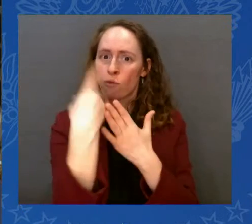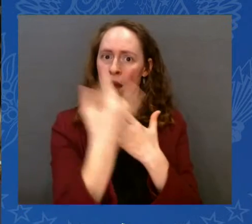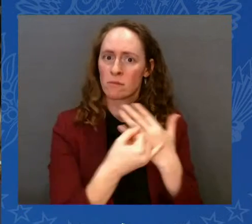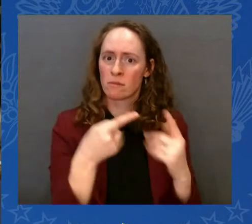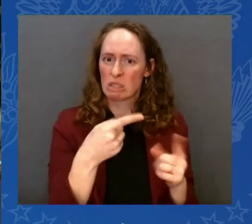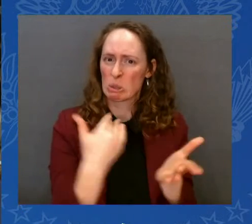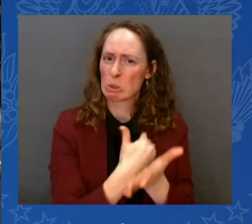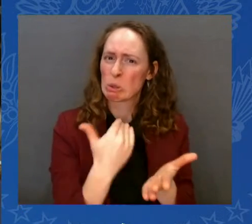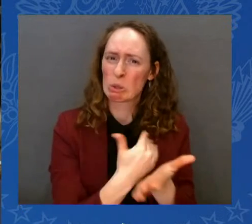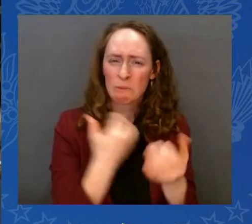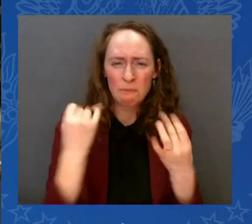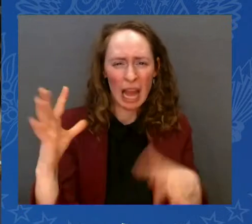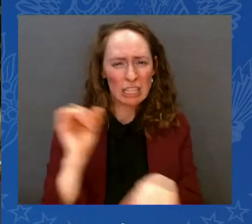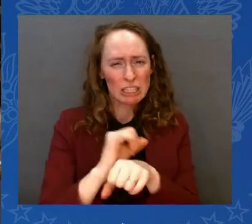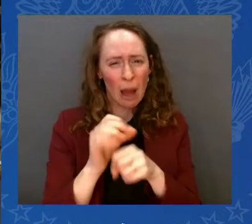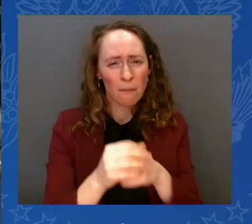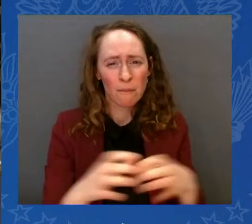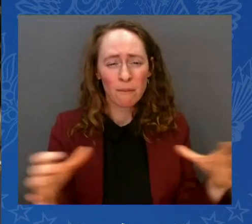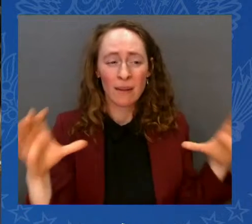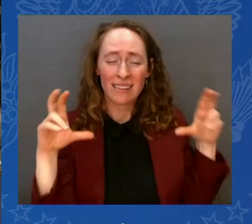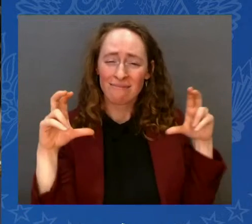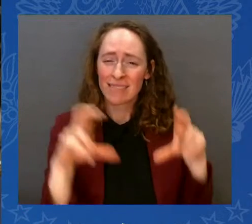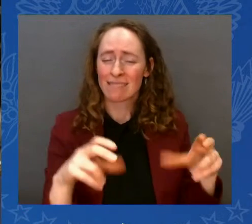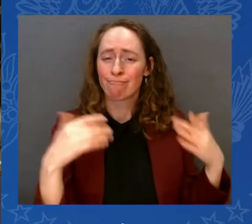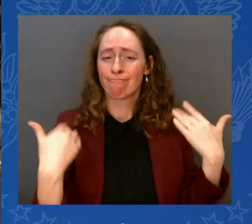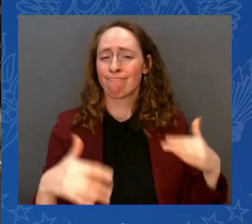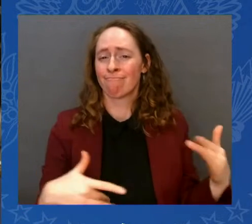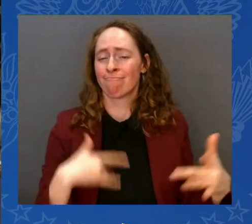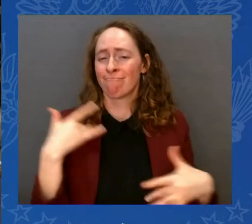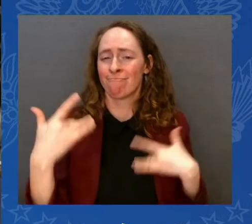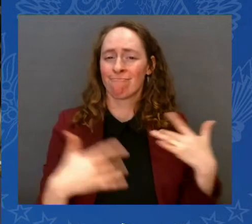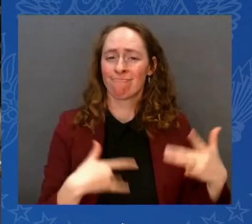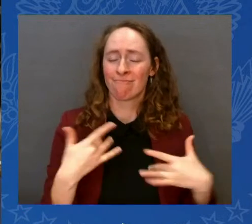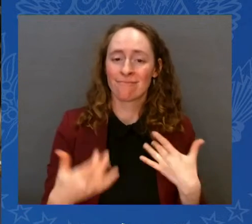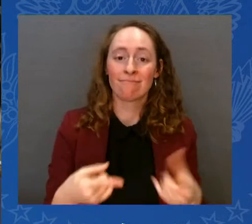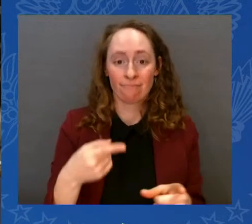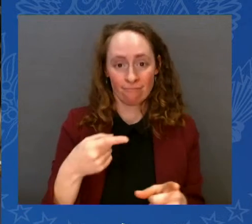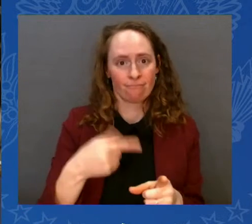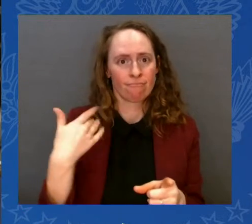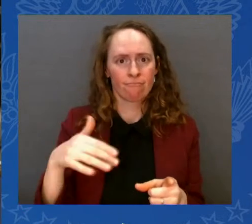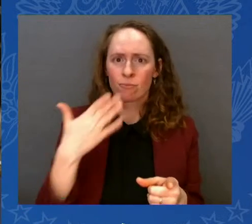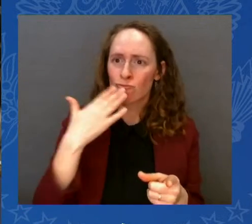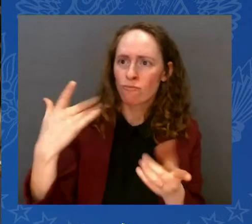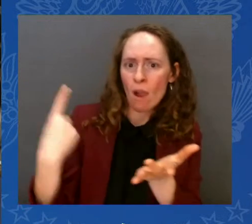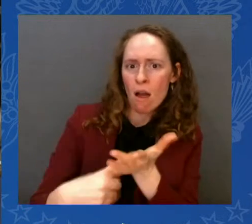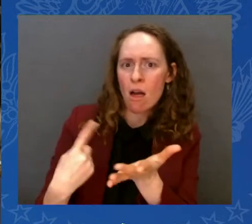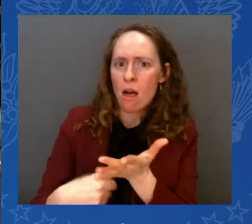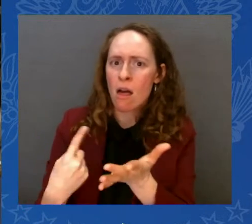about workforce development. Governor Gianforte is going to lead us tomorrow in a discussion with business leaders